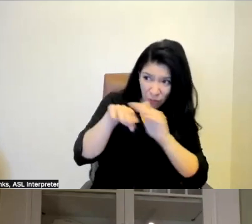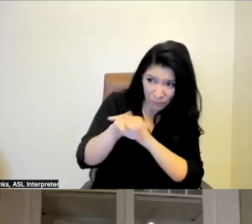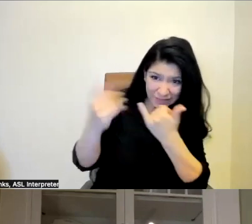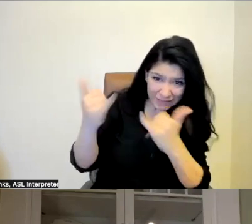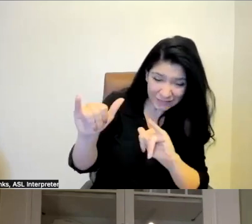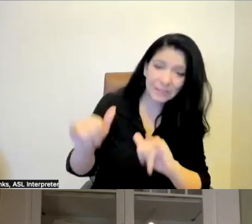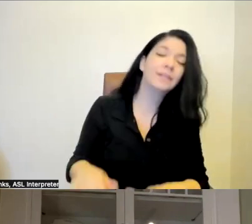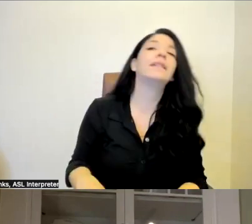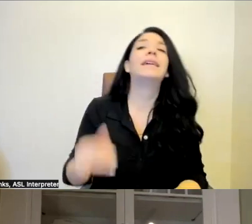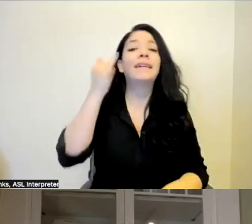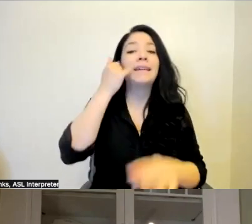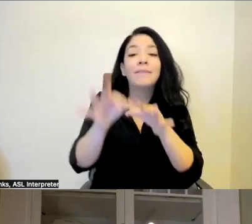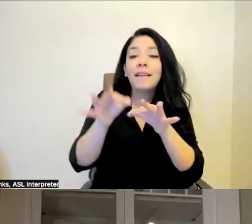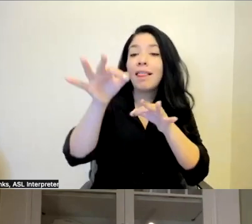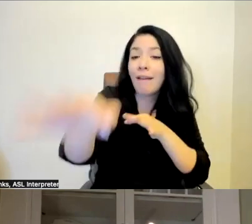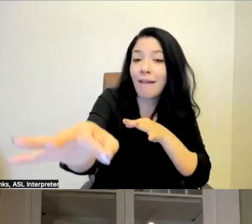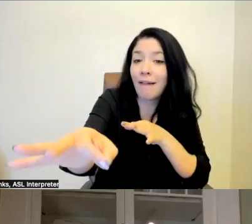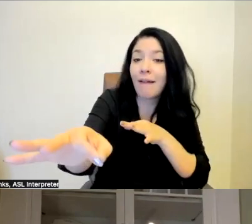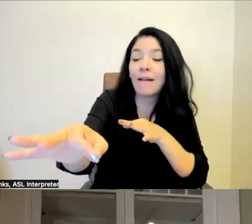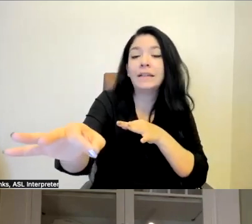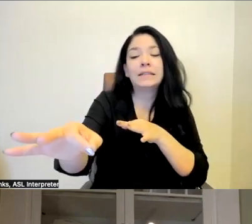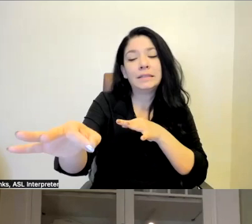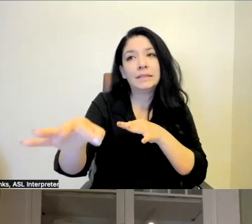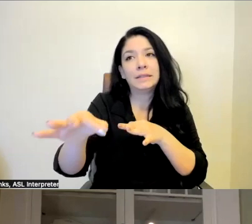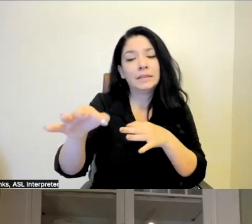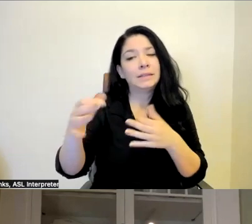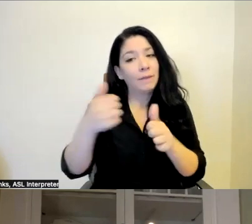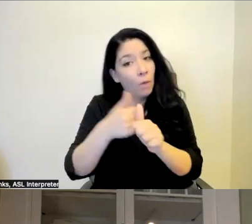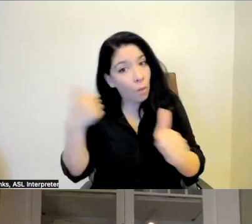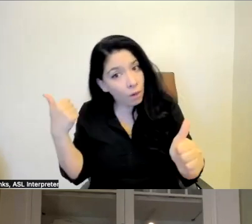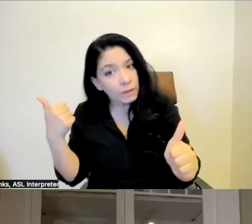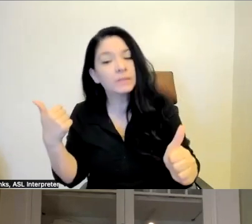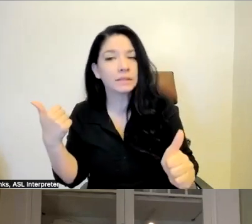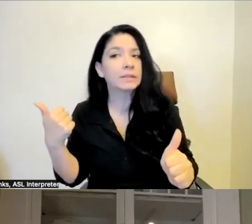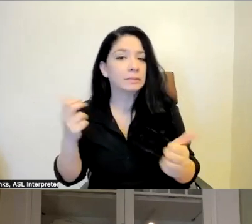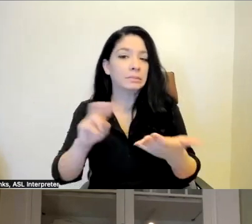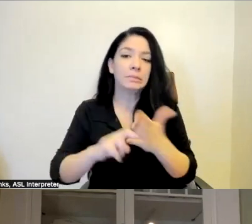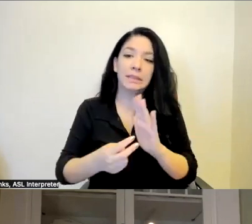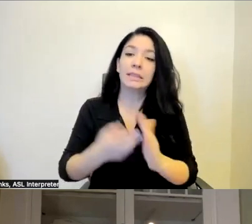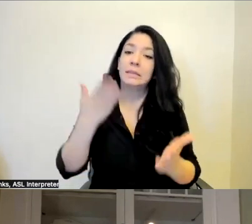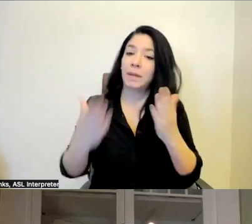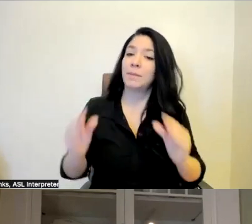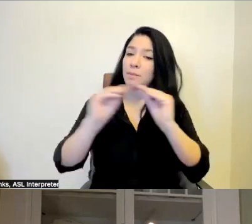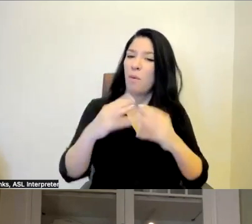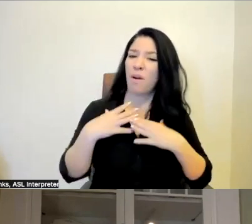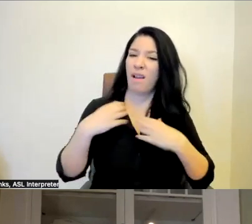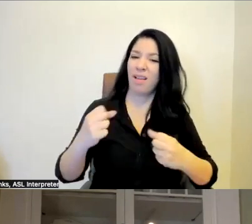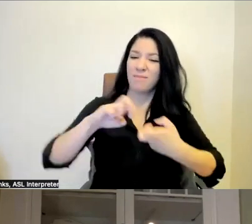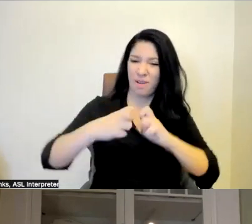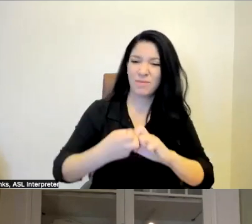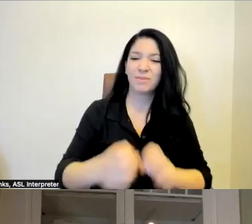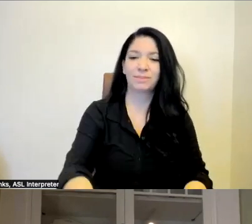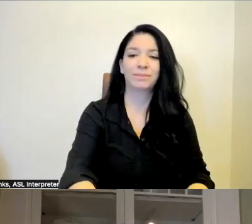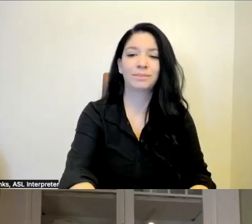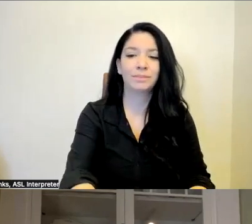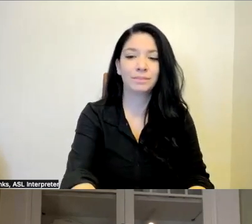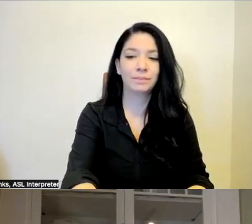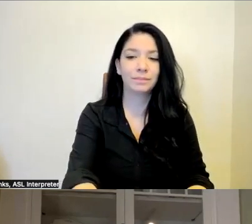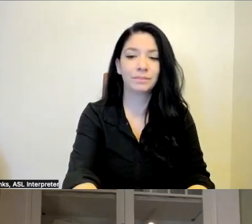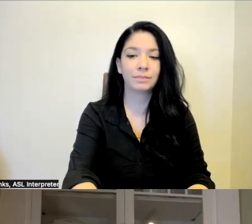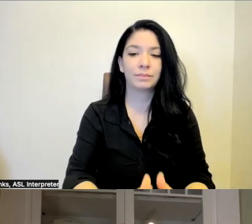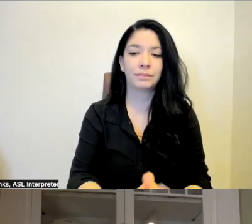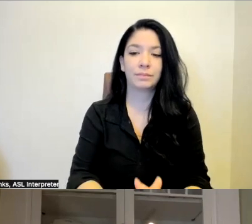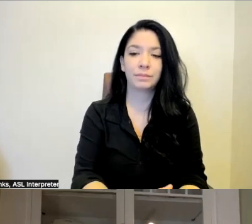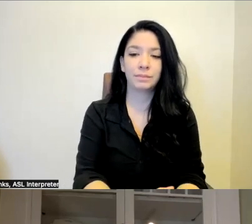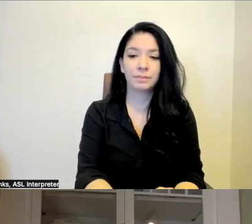delaying care we know comes with and avoiding care comes with lots of health complications. So it's